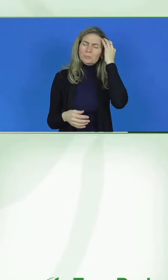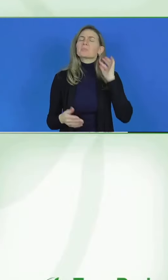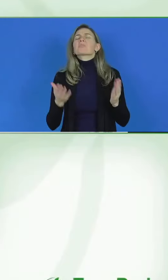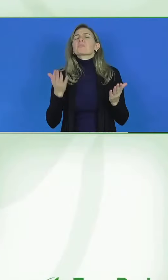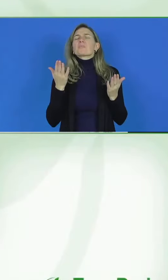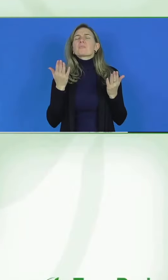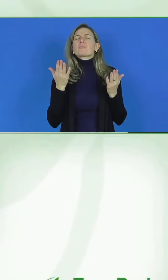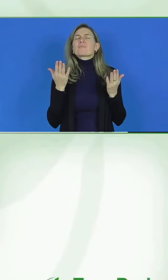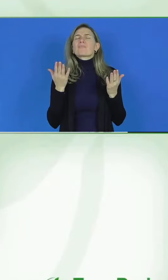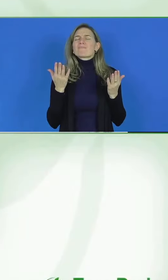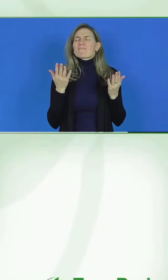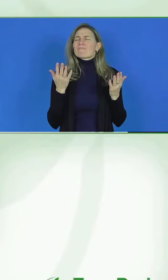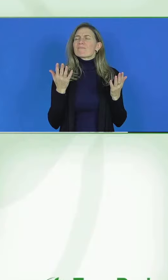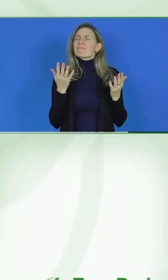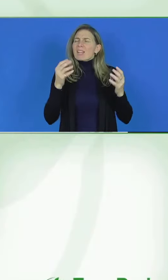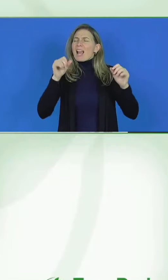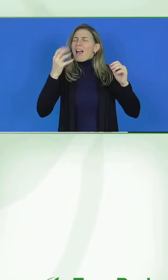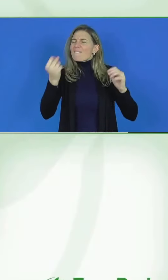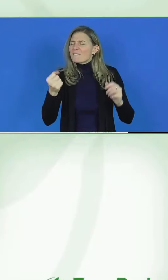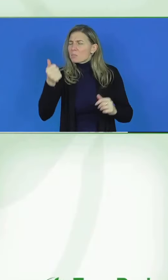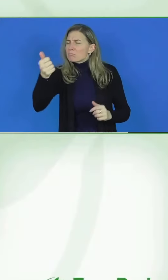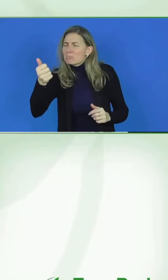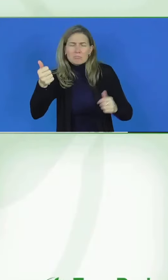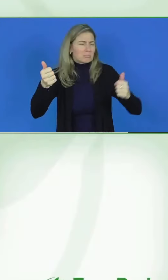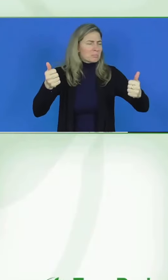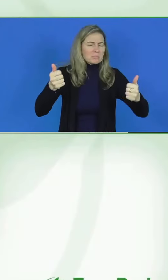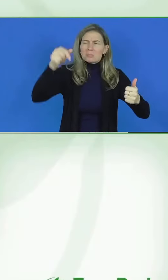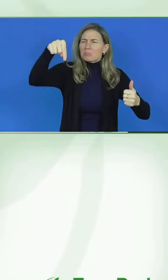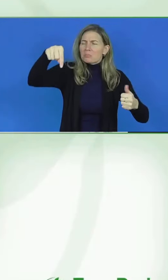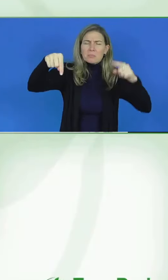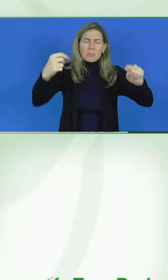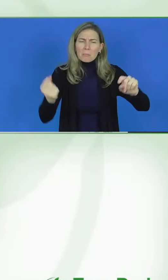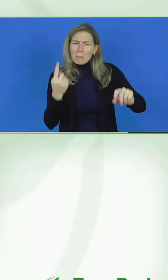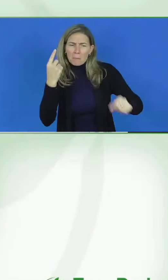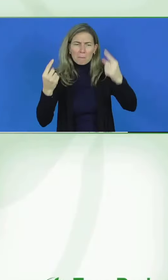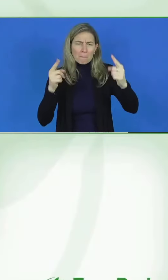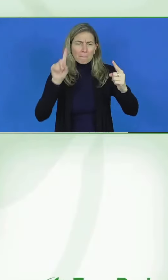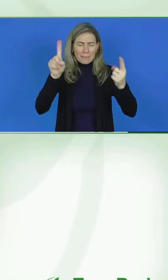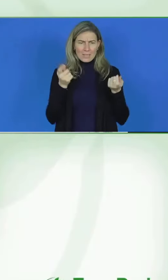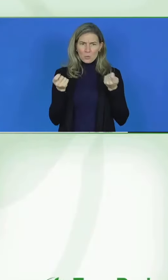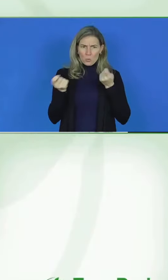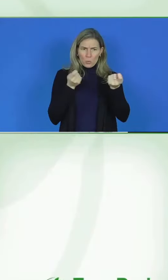the panellists online want to start talking little bit about what are